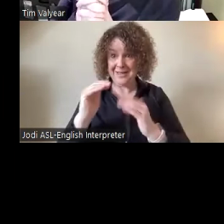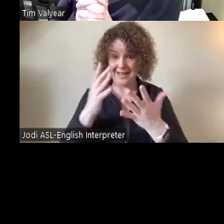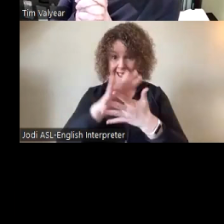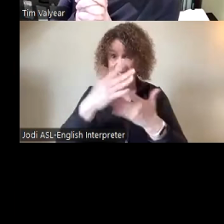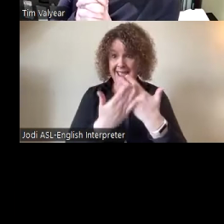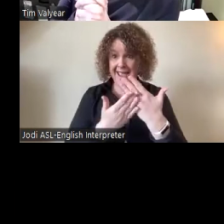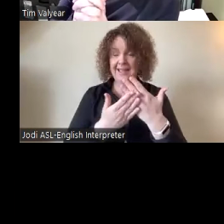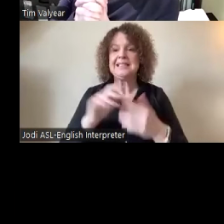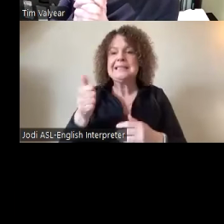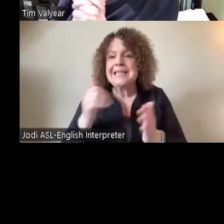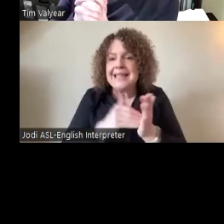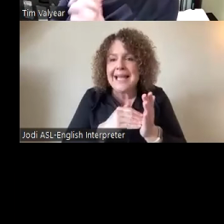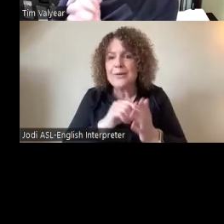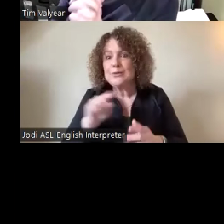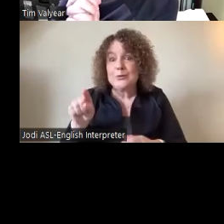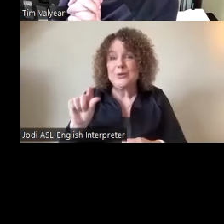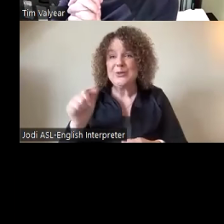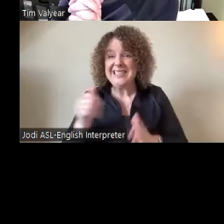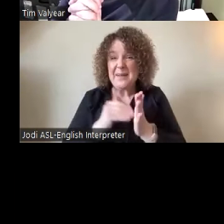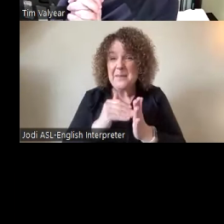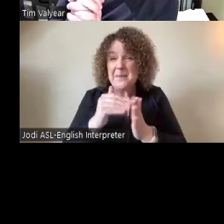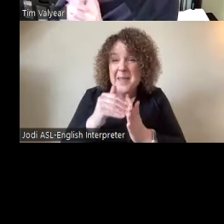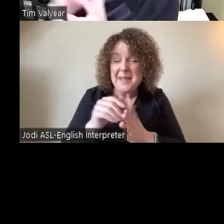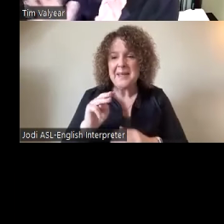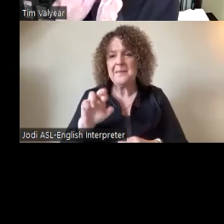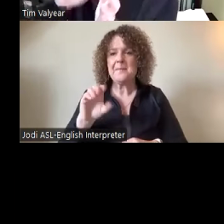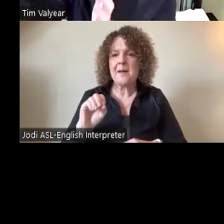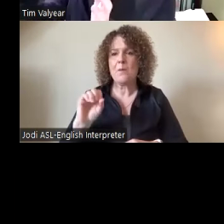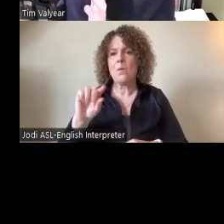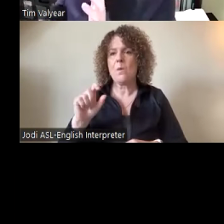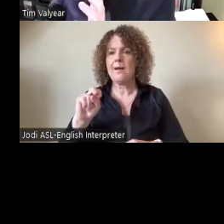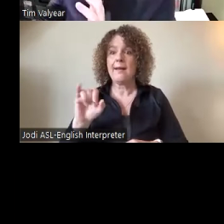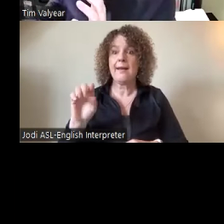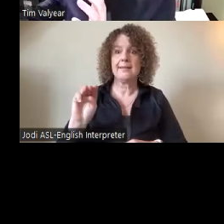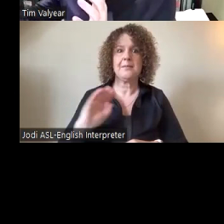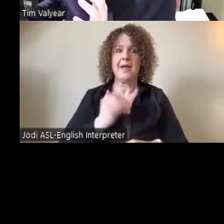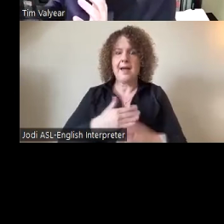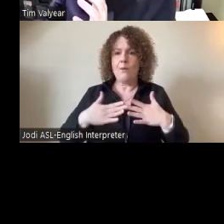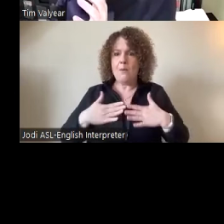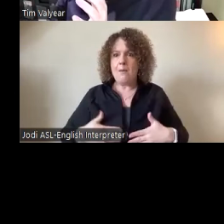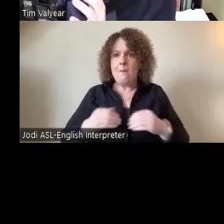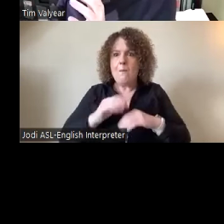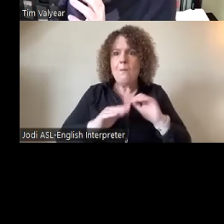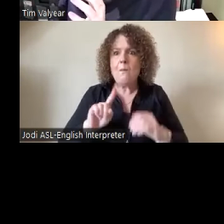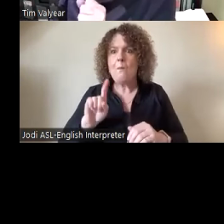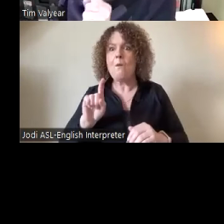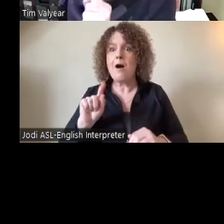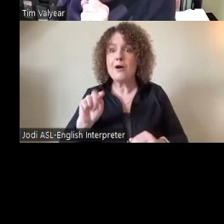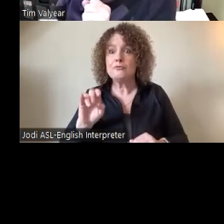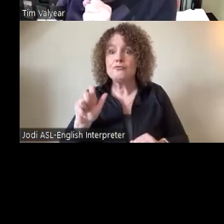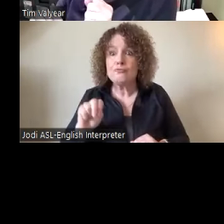So on our hands alone, never mind our full body, but on